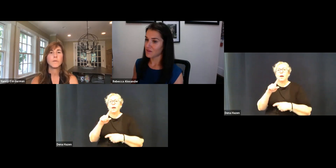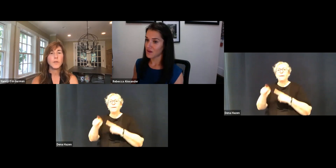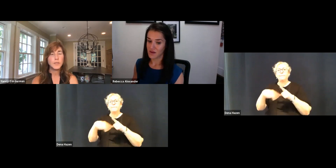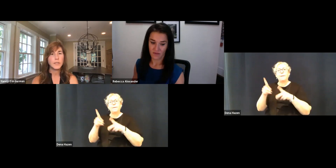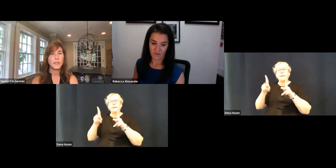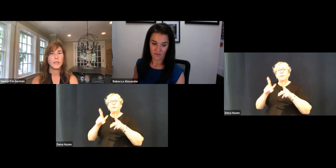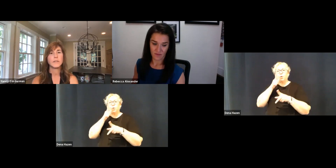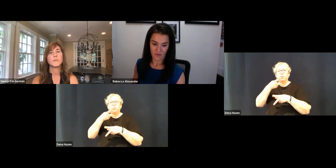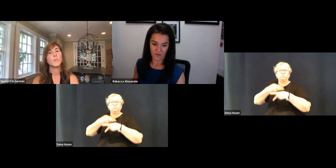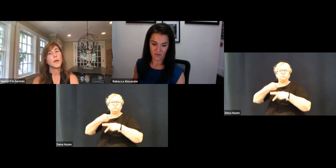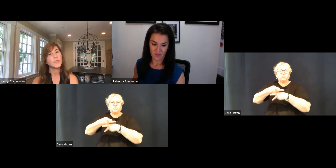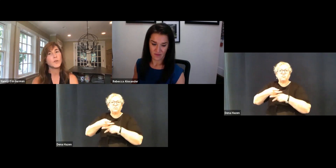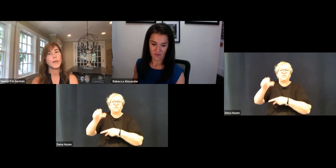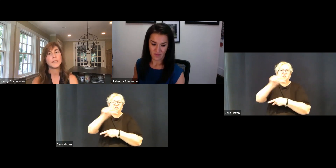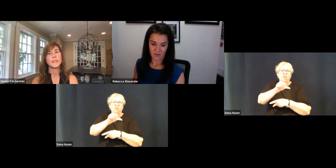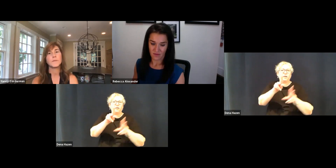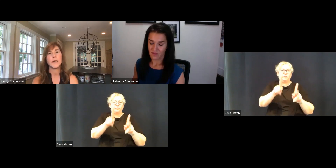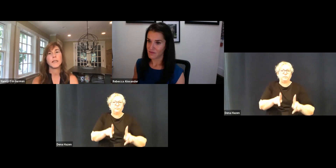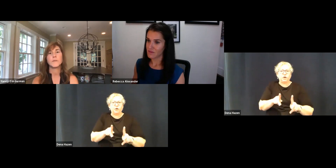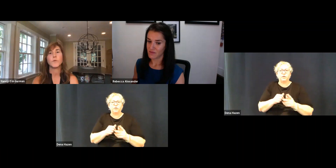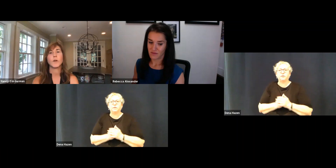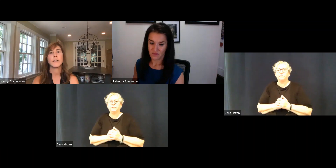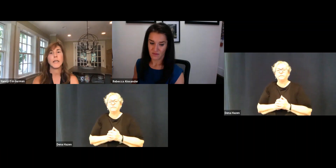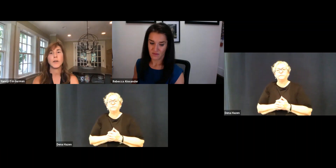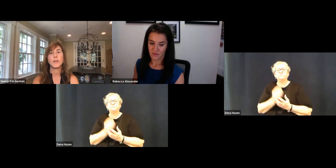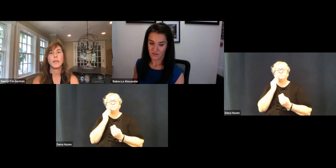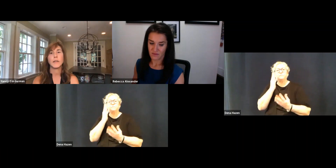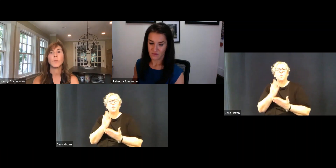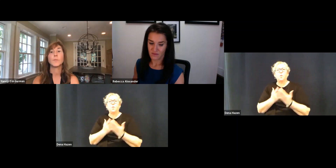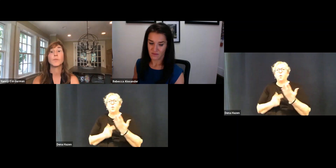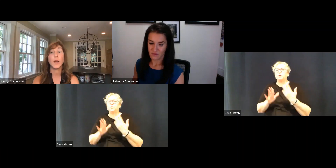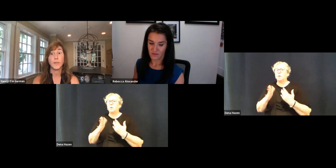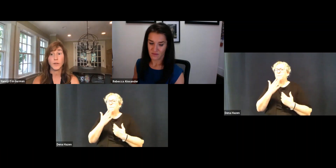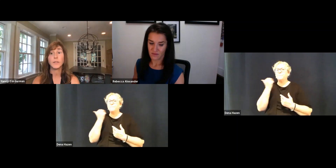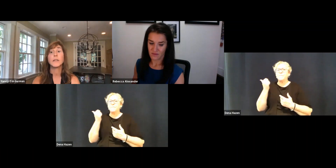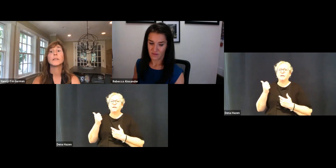First is, what is your best advice for a caregiver brother